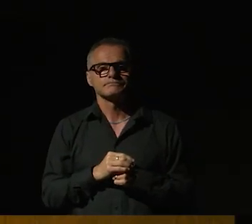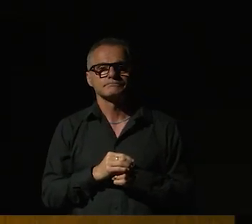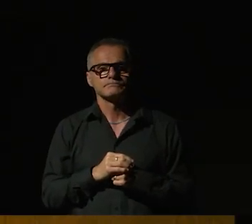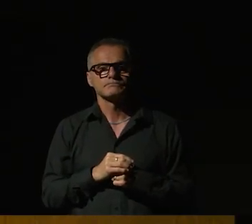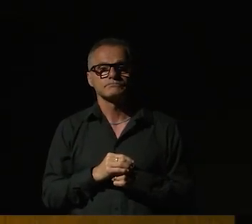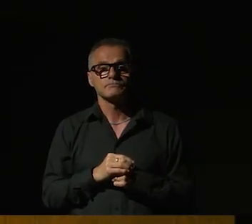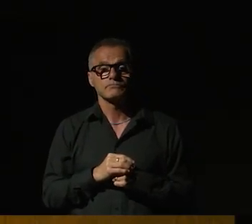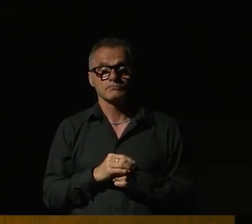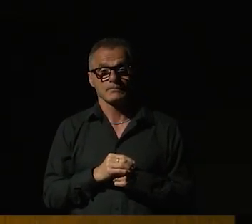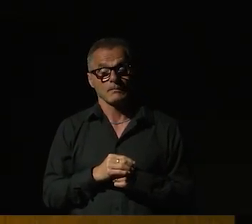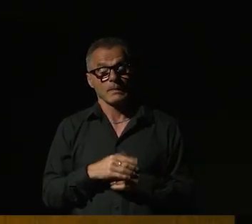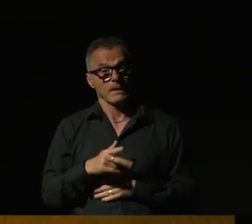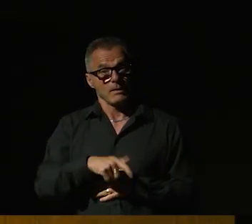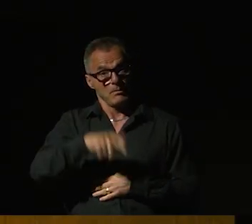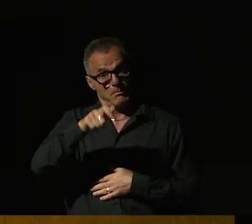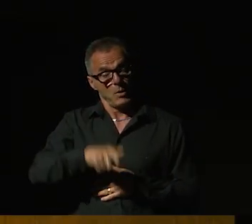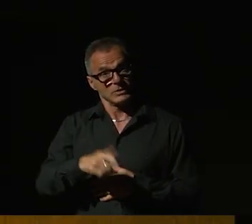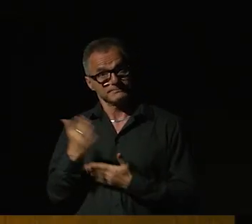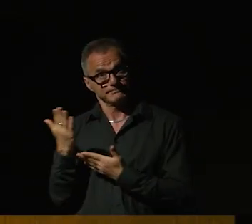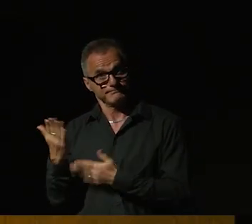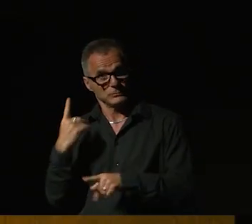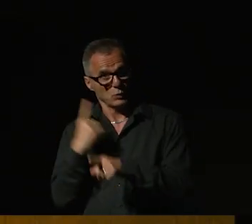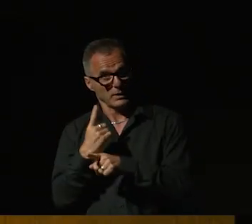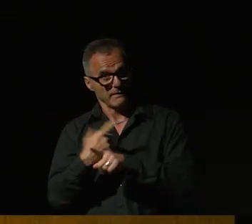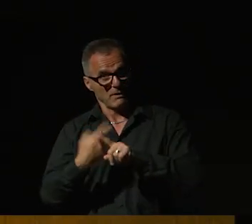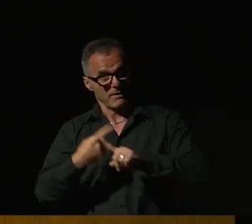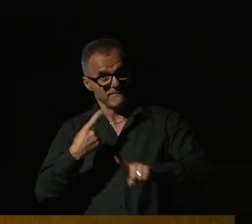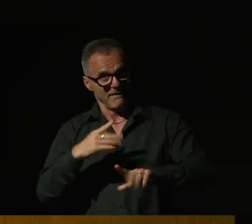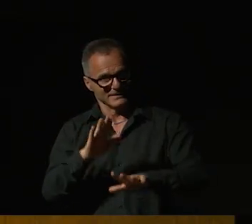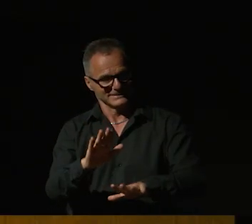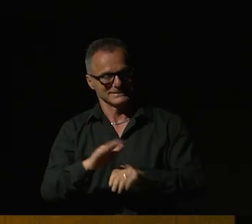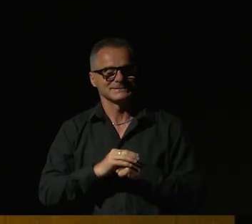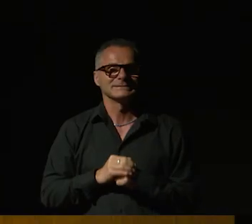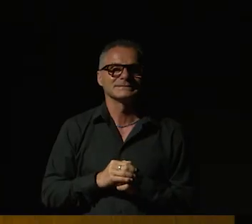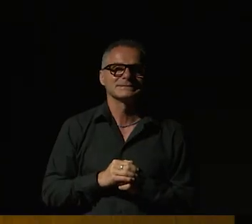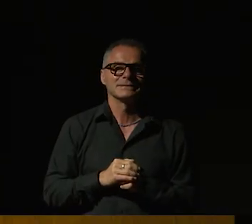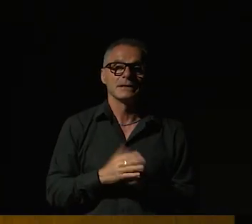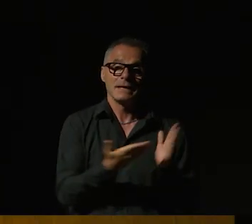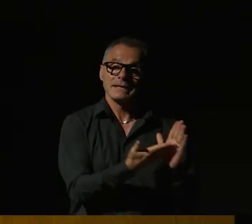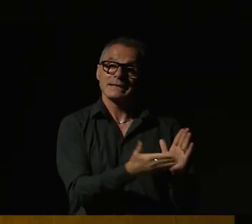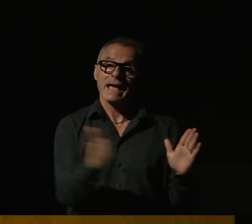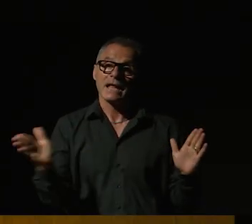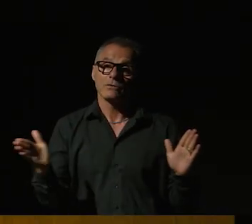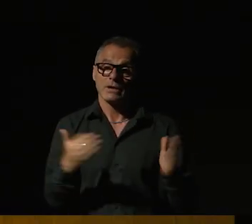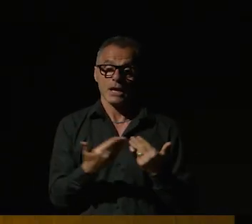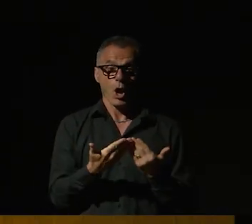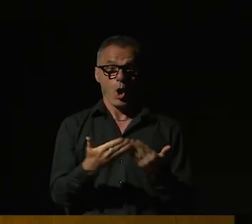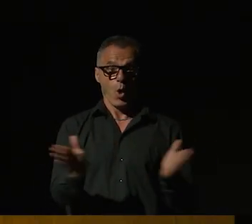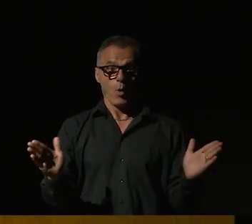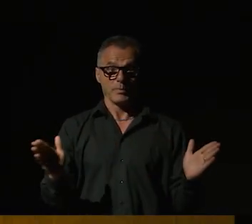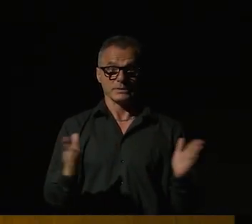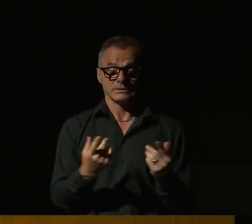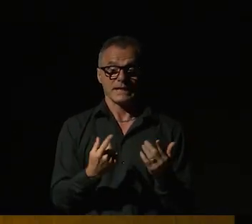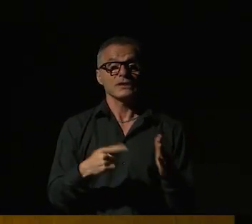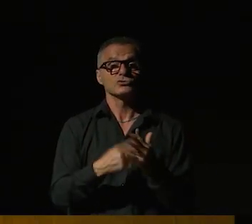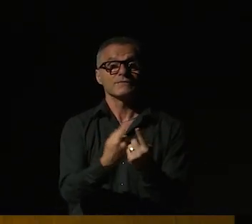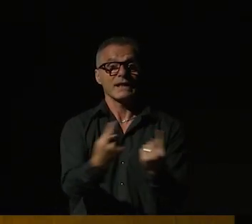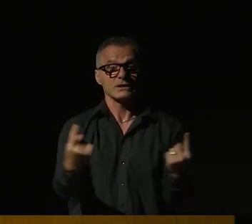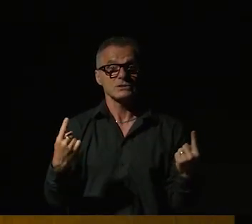and put on this display the following year when the Gallery opened its doors on Trafalgar Square. They are almost four metres wide